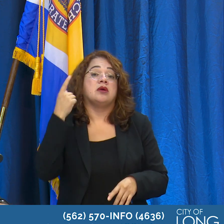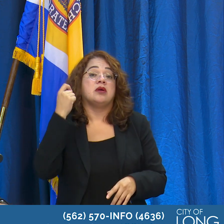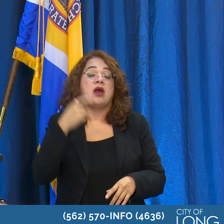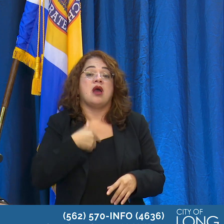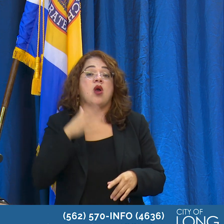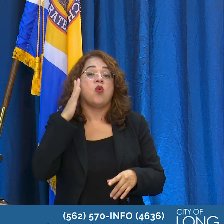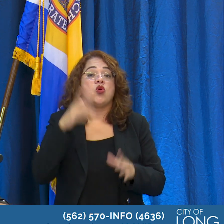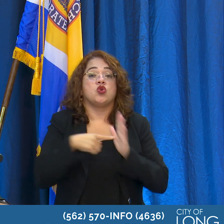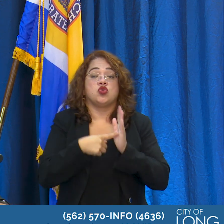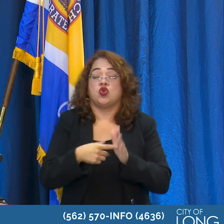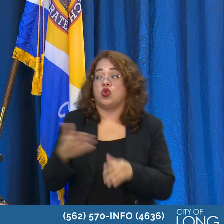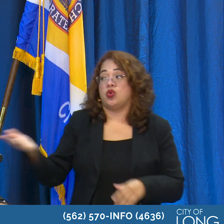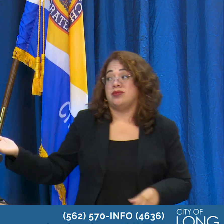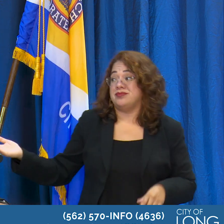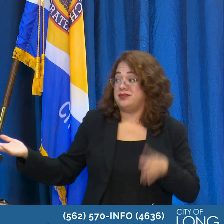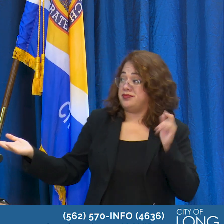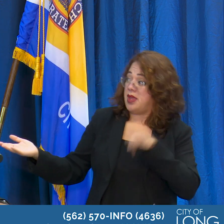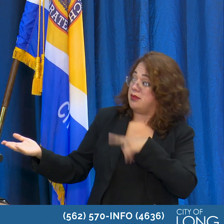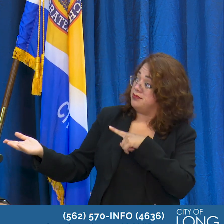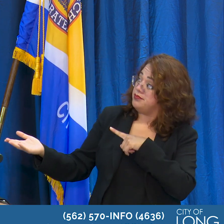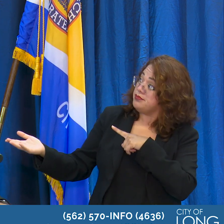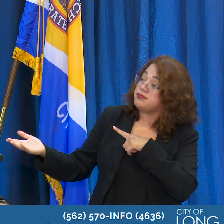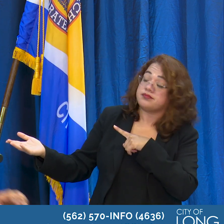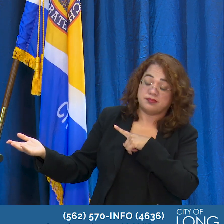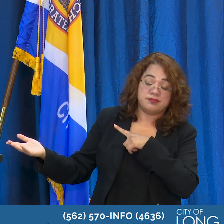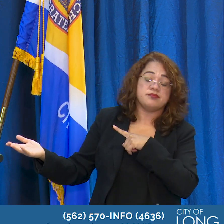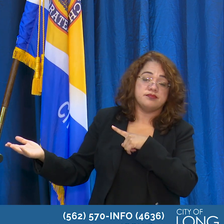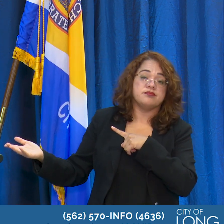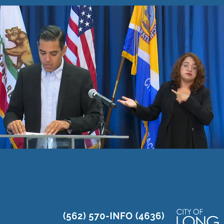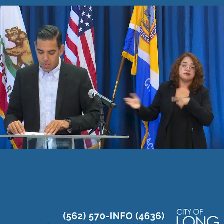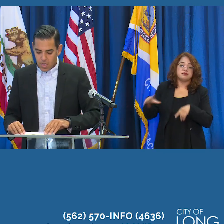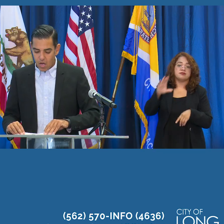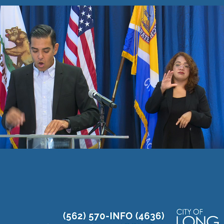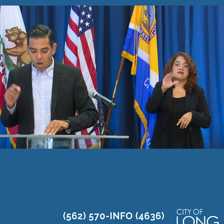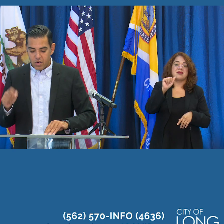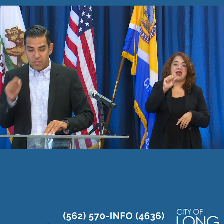going to show you on this graph is really about cases by episode. On